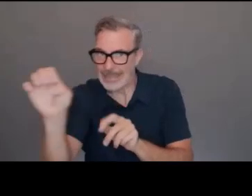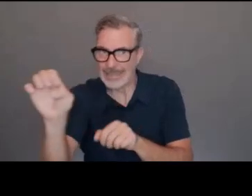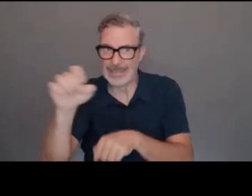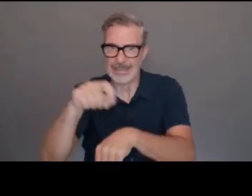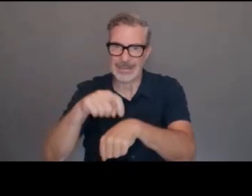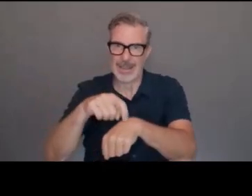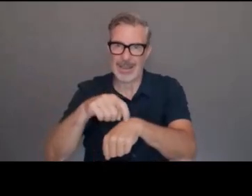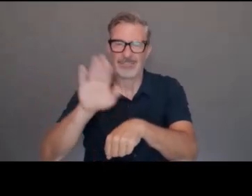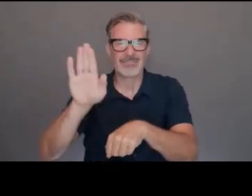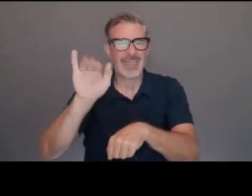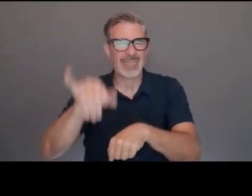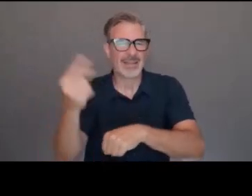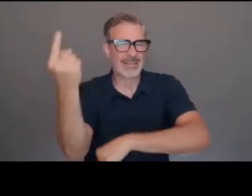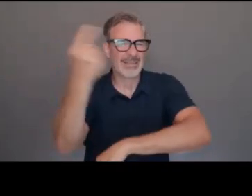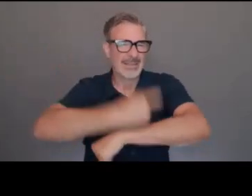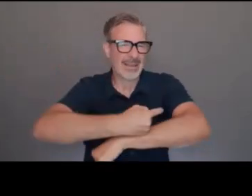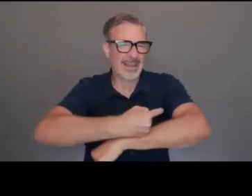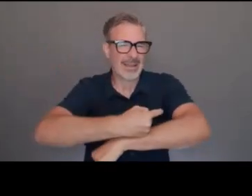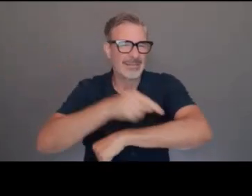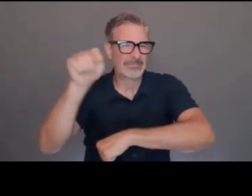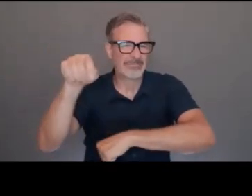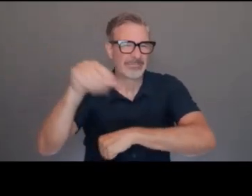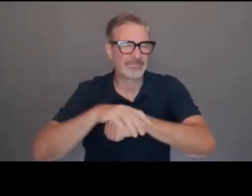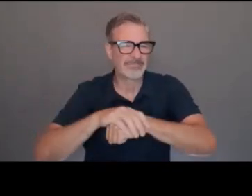So, if we move on to Best Practices for the budget,